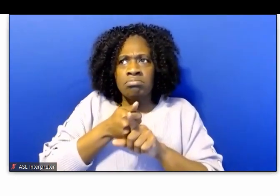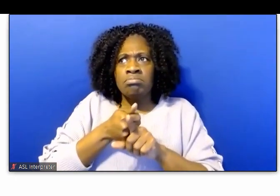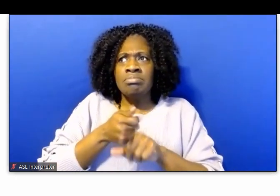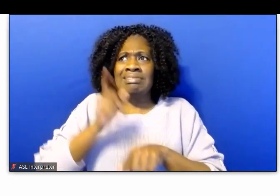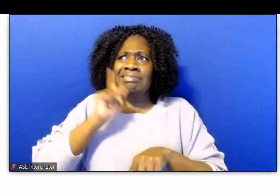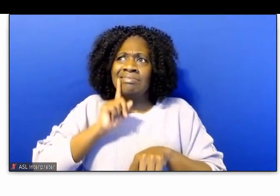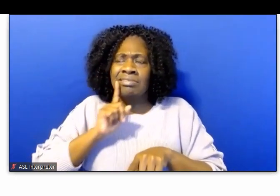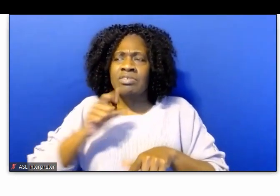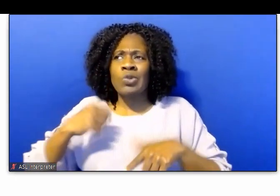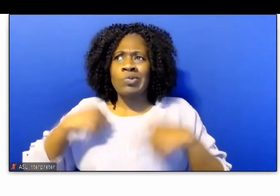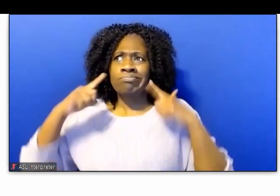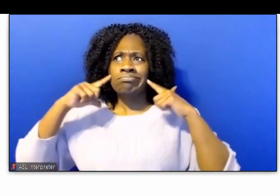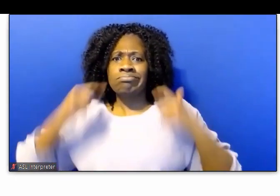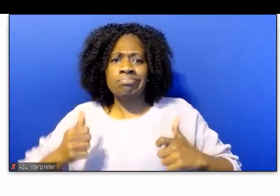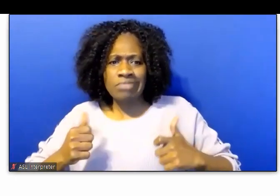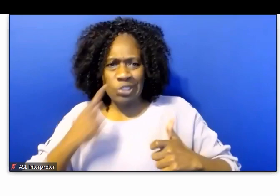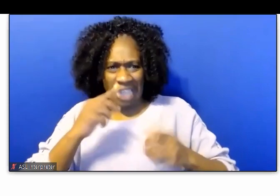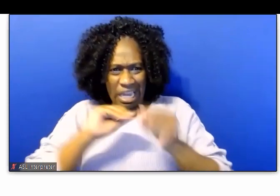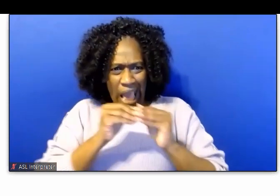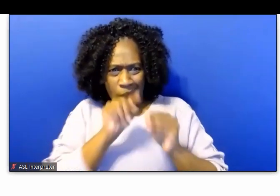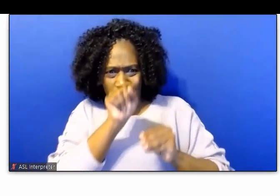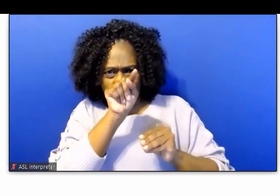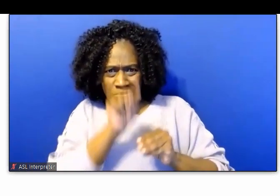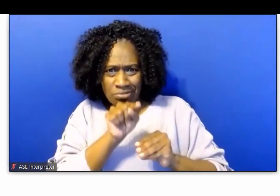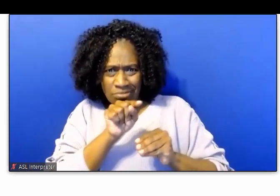You can see the statistics here on the screen.